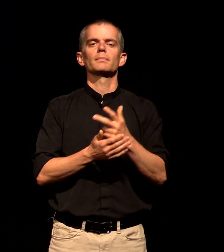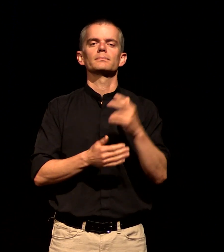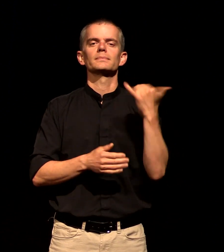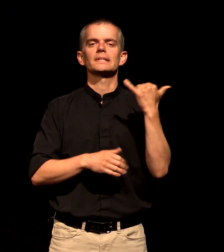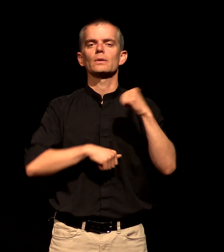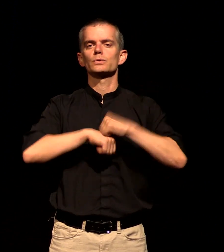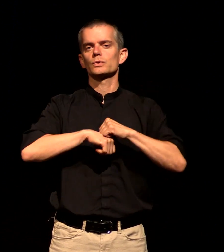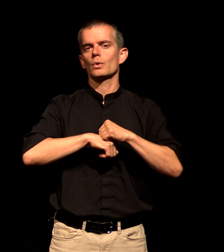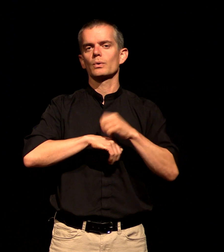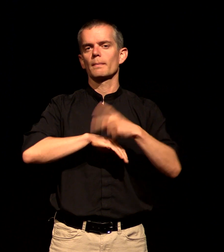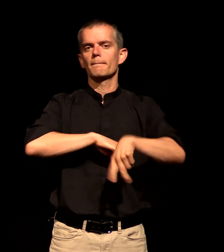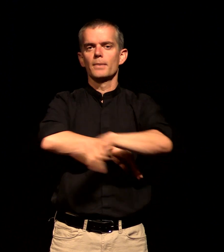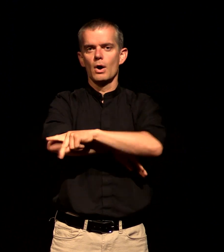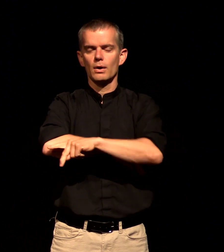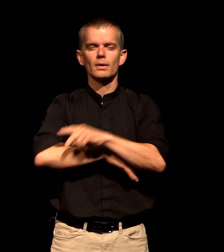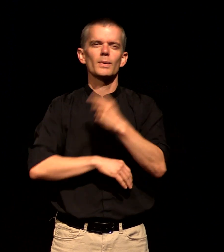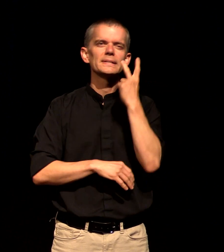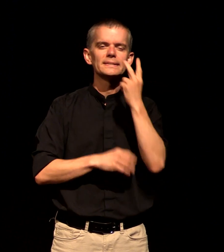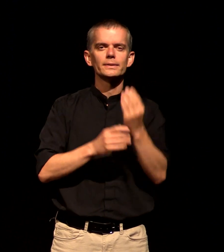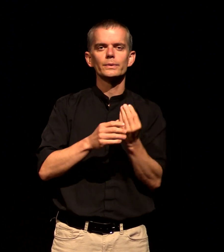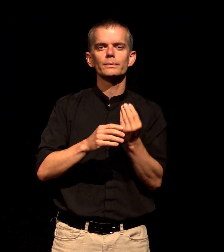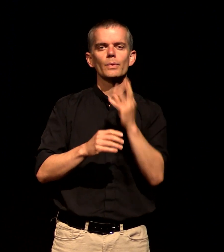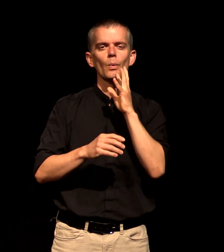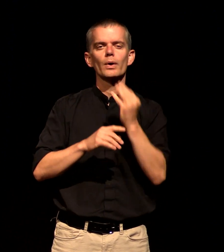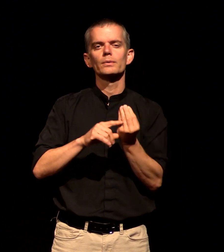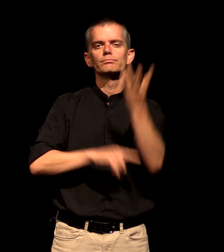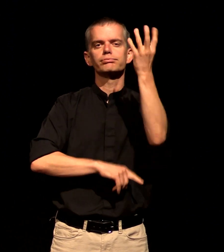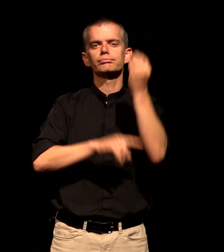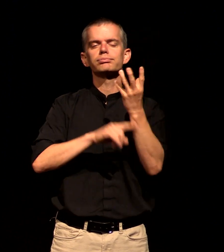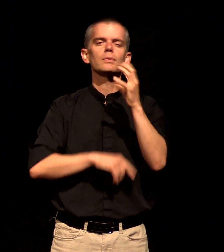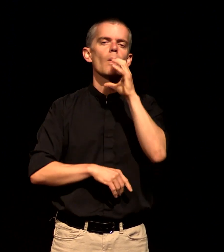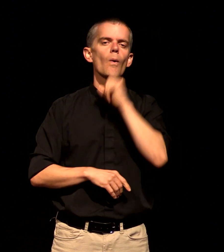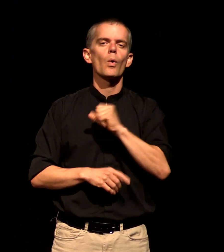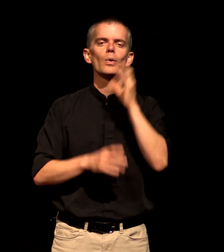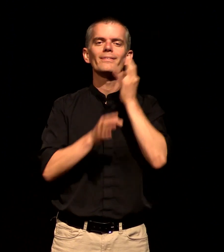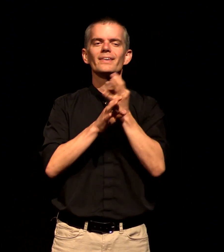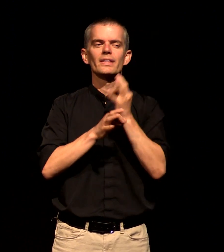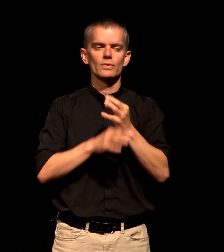And of course, I went to see old faithful, the geyser. And God